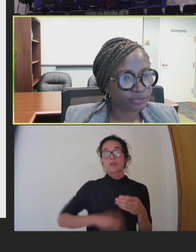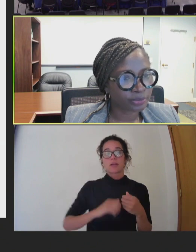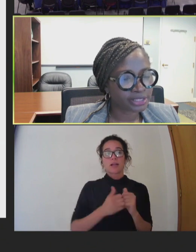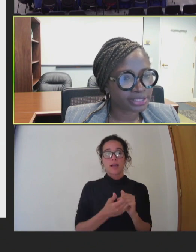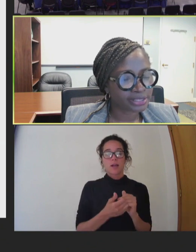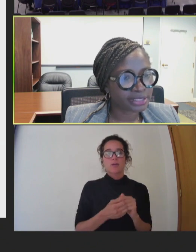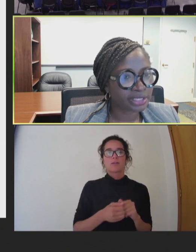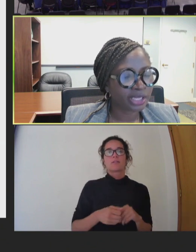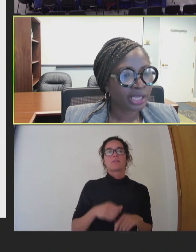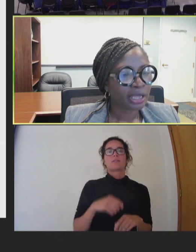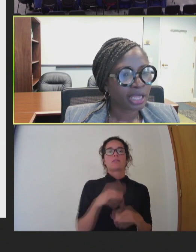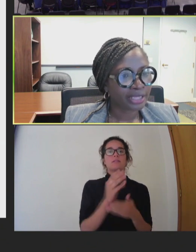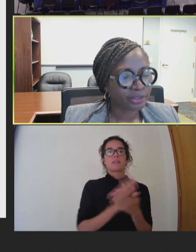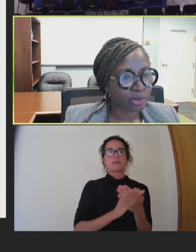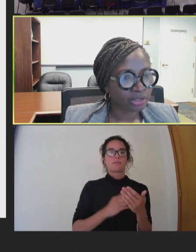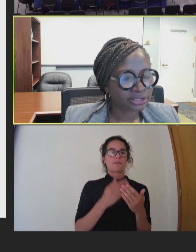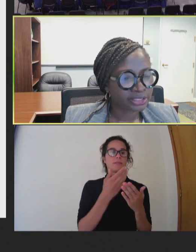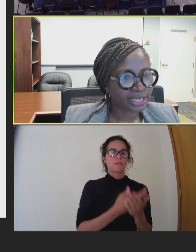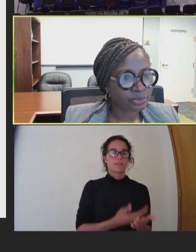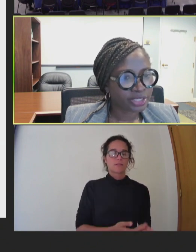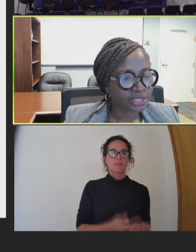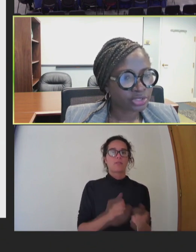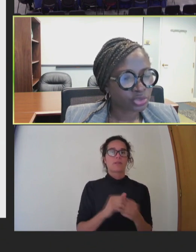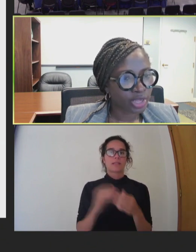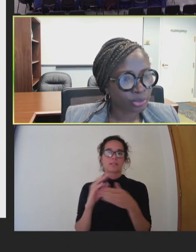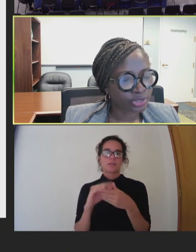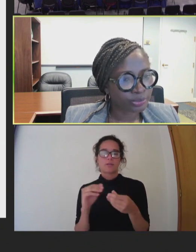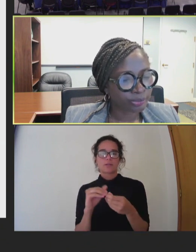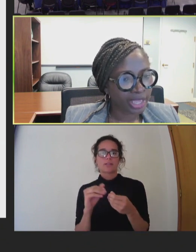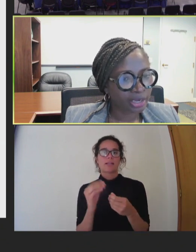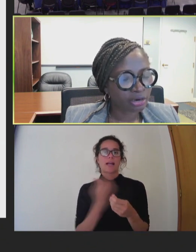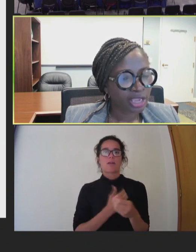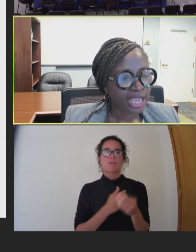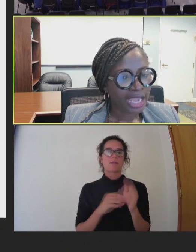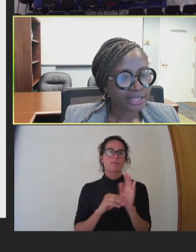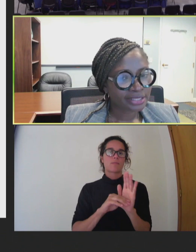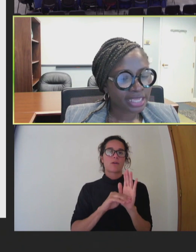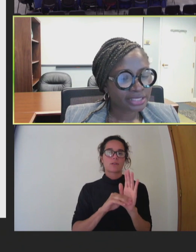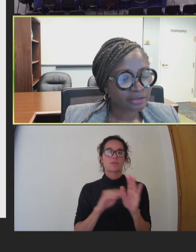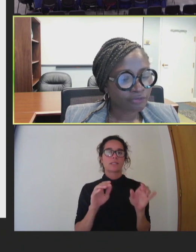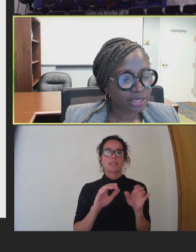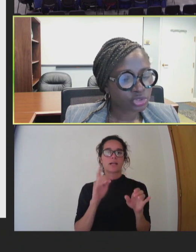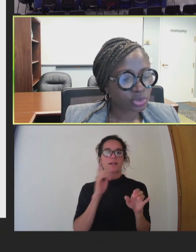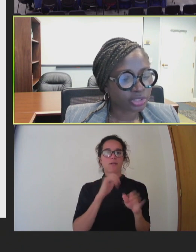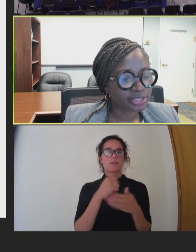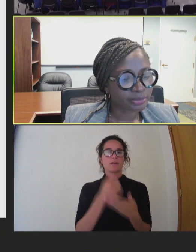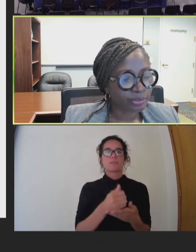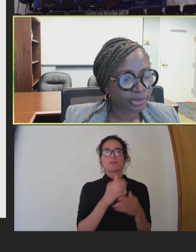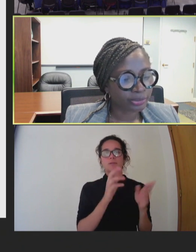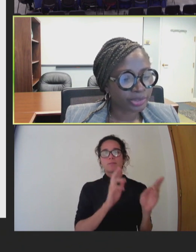from CDC and the modeling that we did to help us prepare. And this counterfactual is important